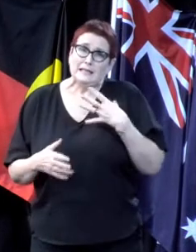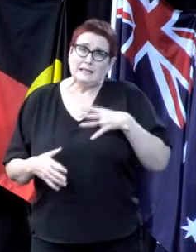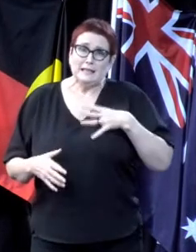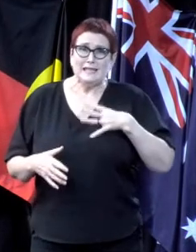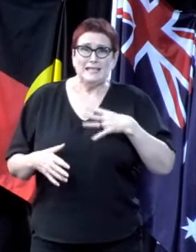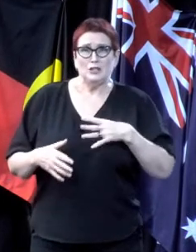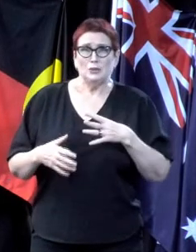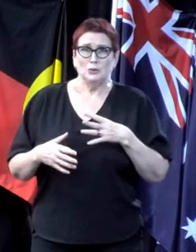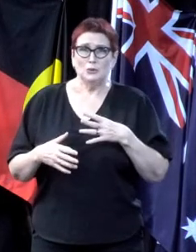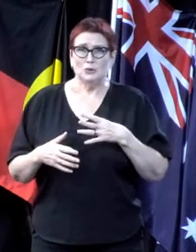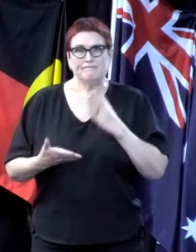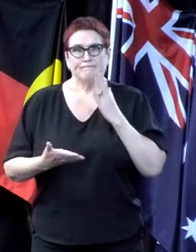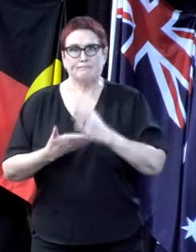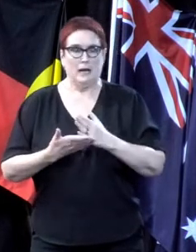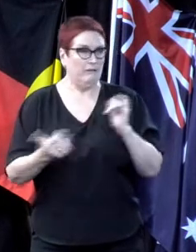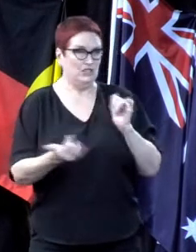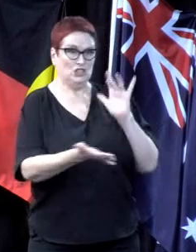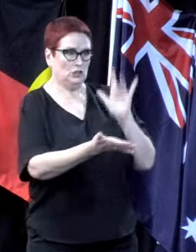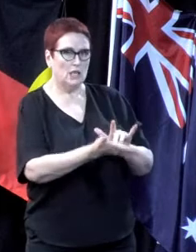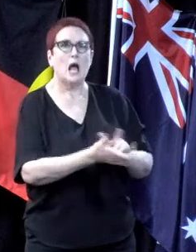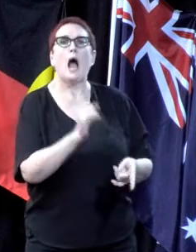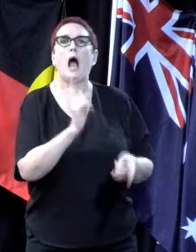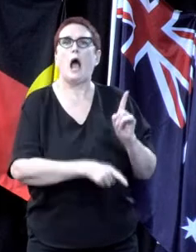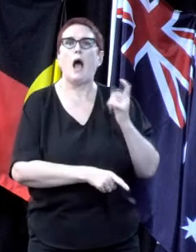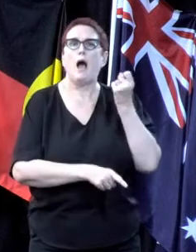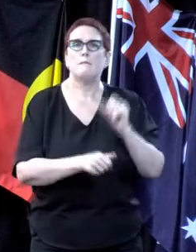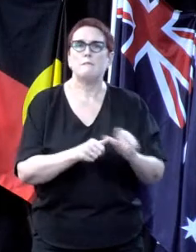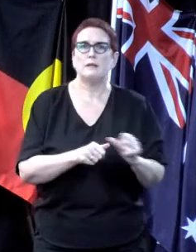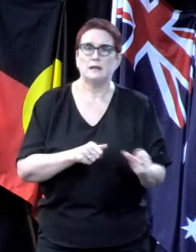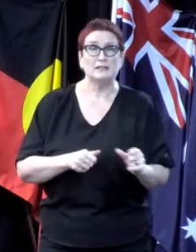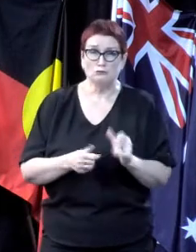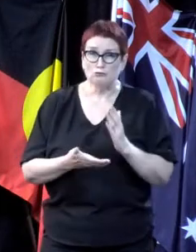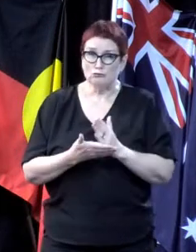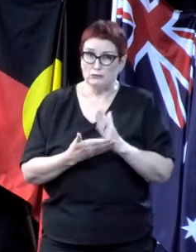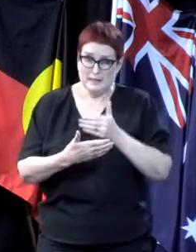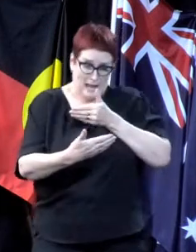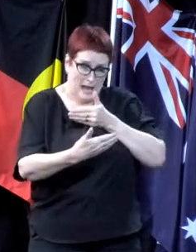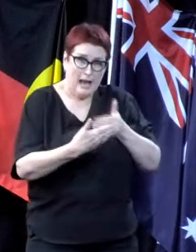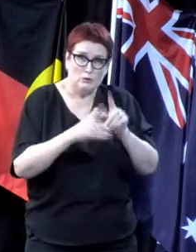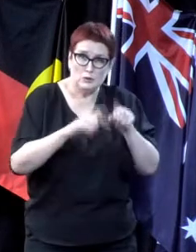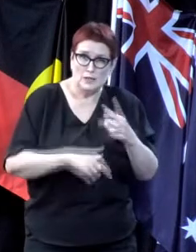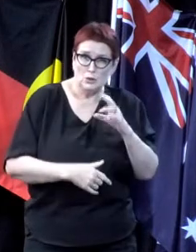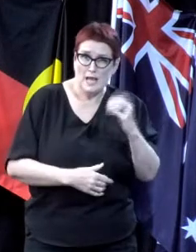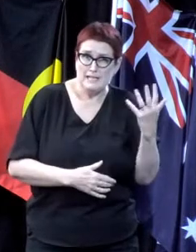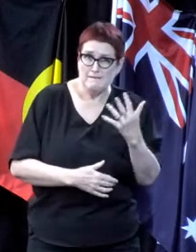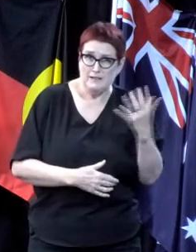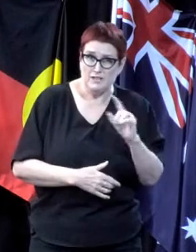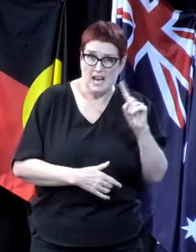to sort of see it to fully understand it and were still quite anxious into the beginning of 2015 when we first launched